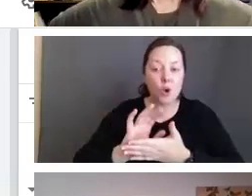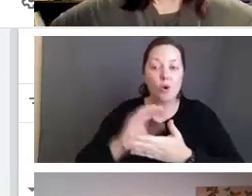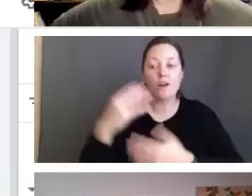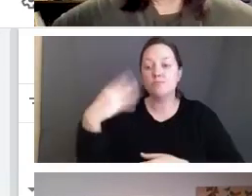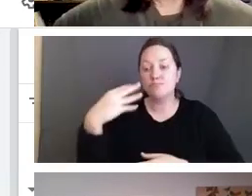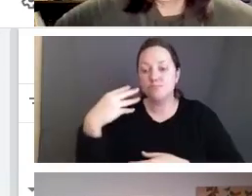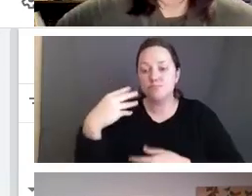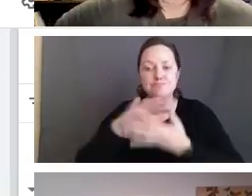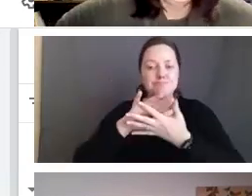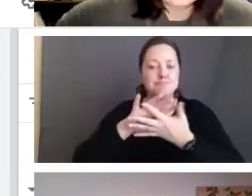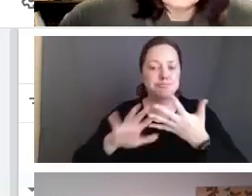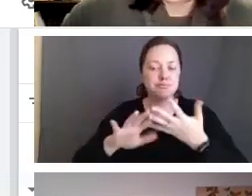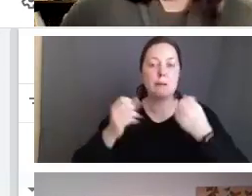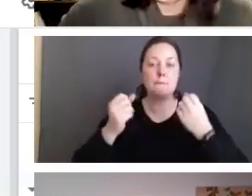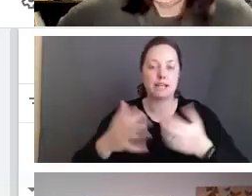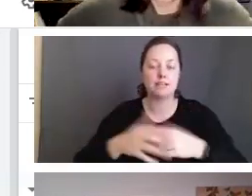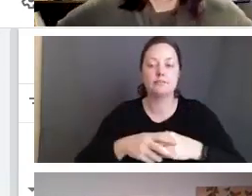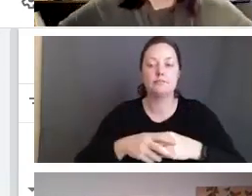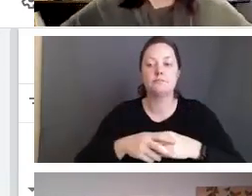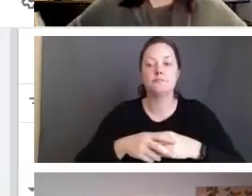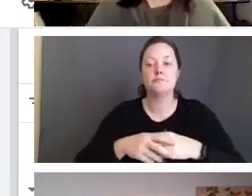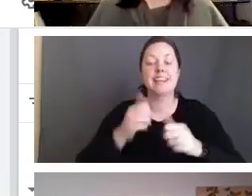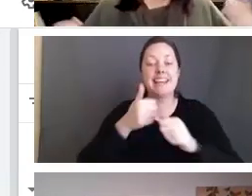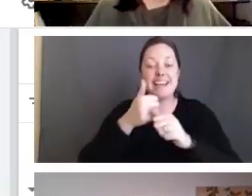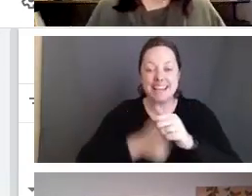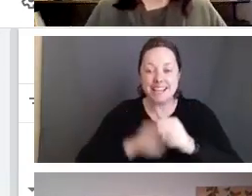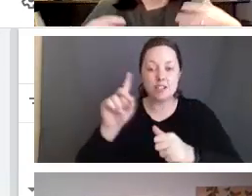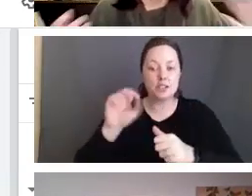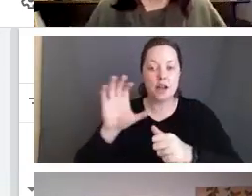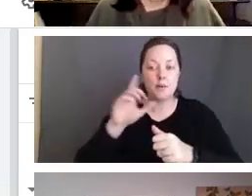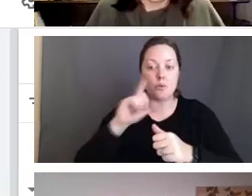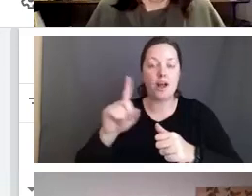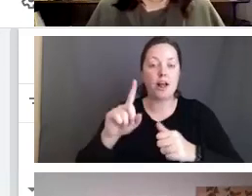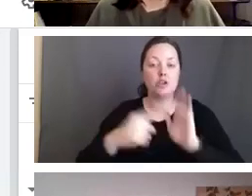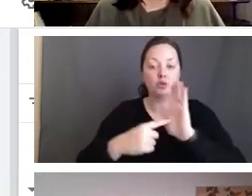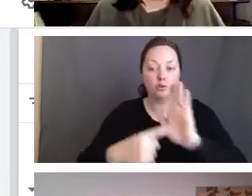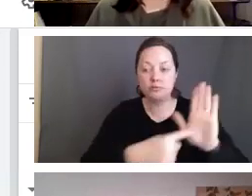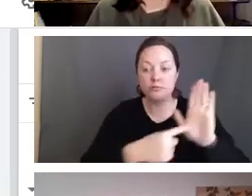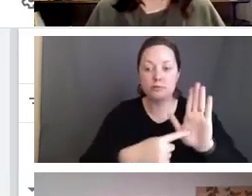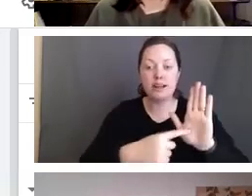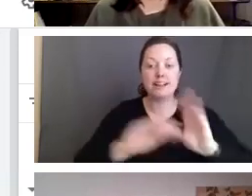work ethic. Employability skills. Or, maybe, their organizational ability, like my calendar,